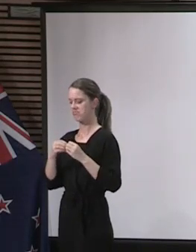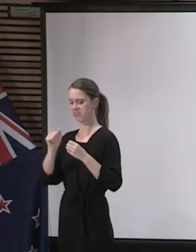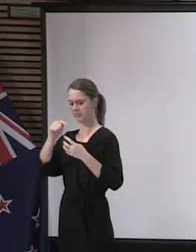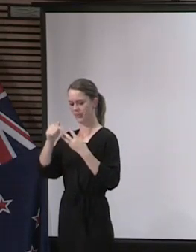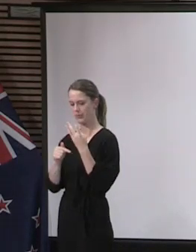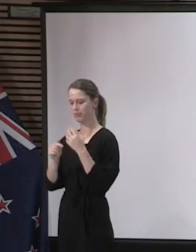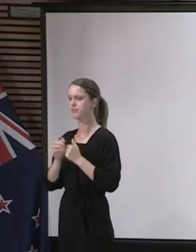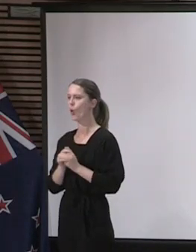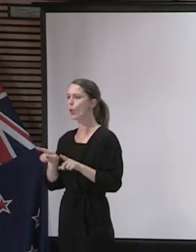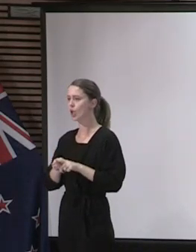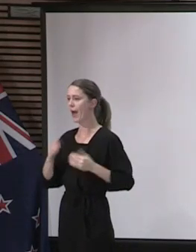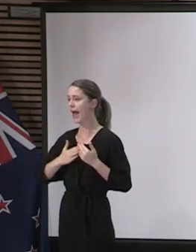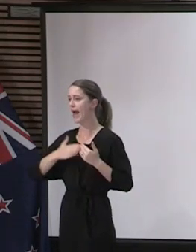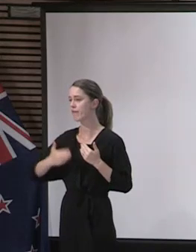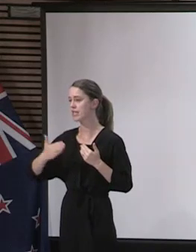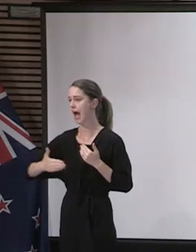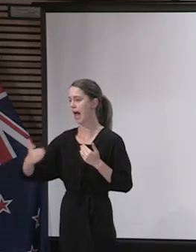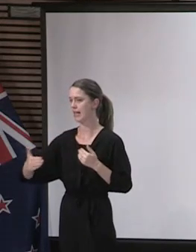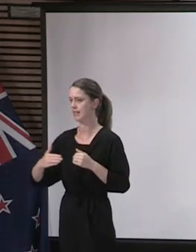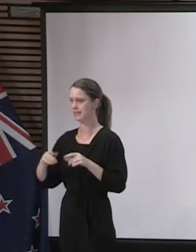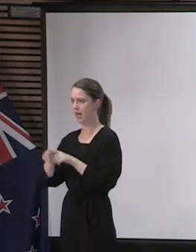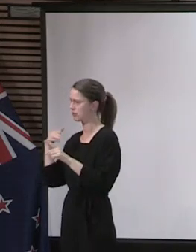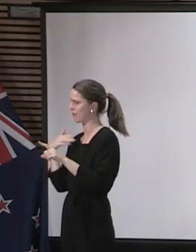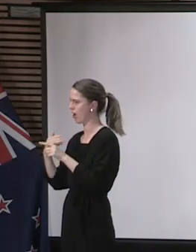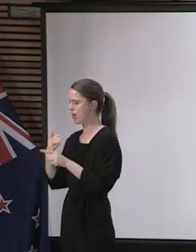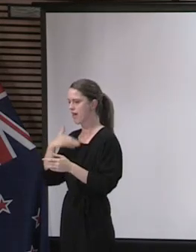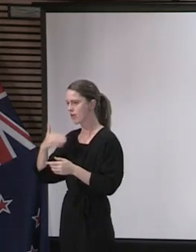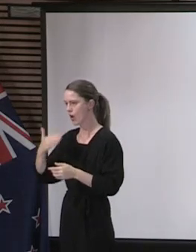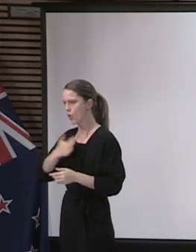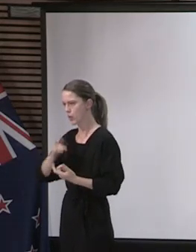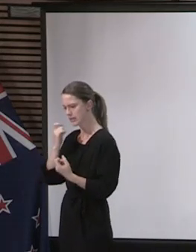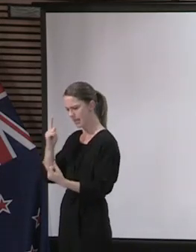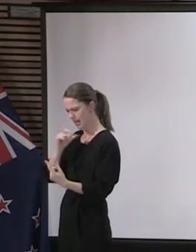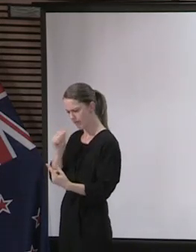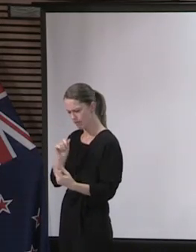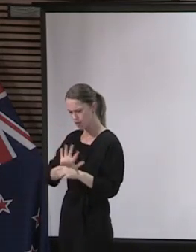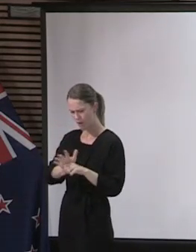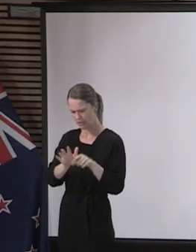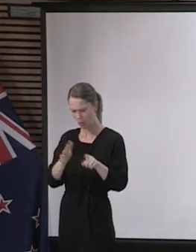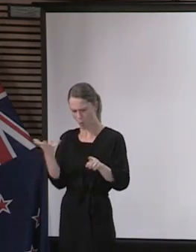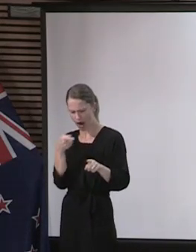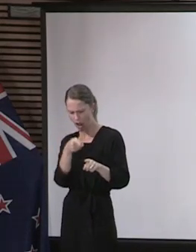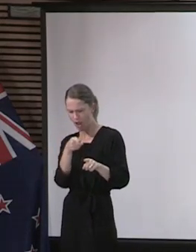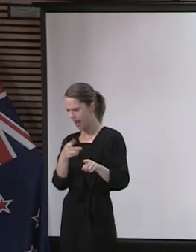bloom? So, I think those are the minute features. We will be wanting on a daily basis, as we have